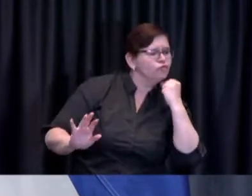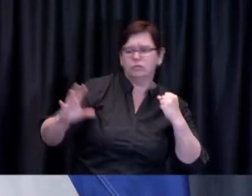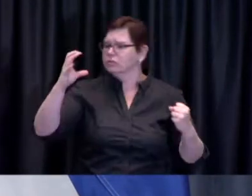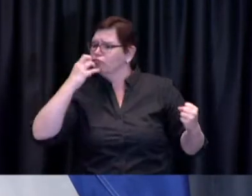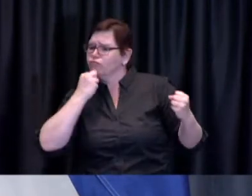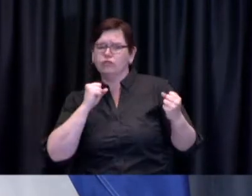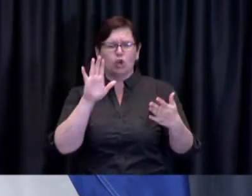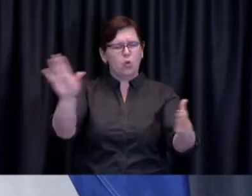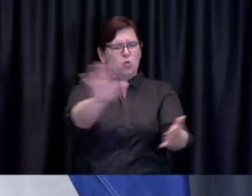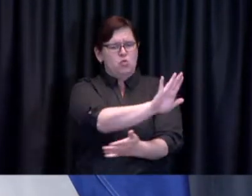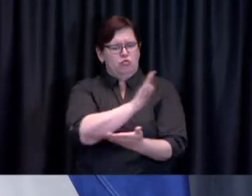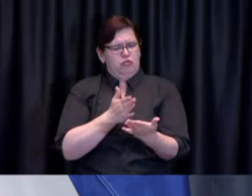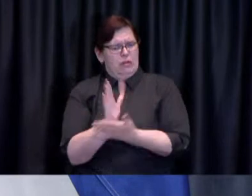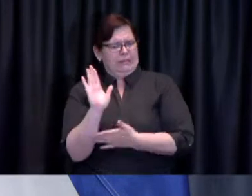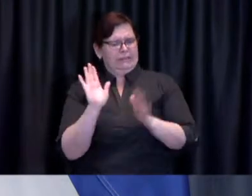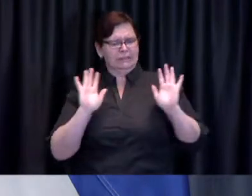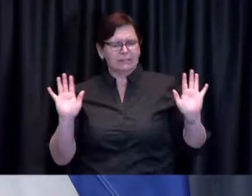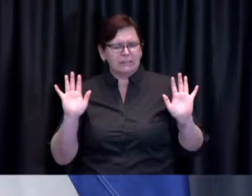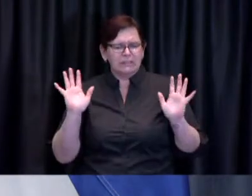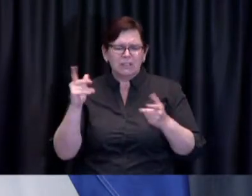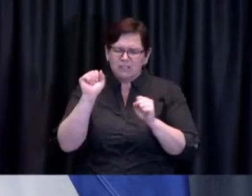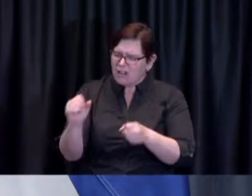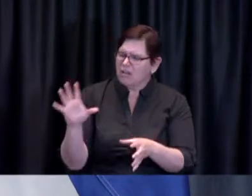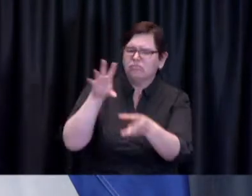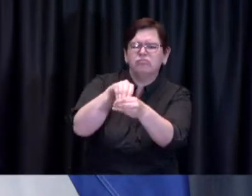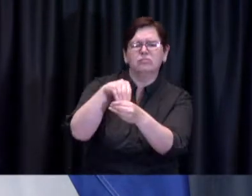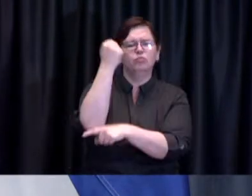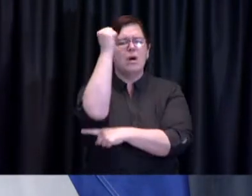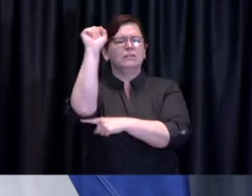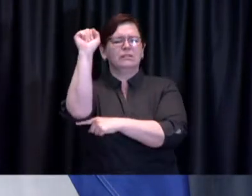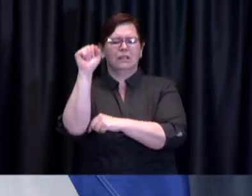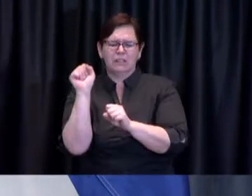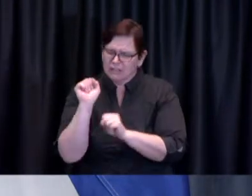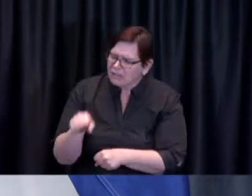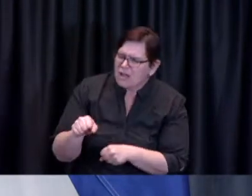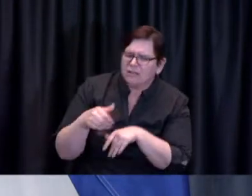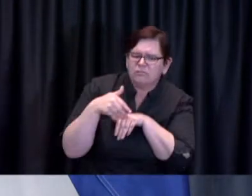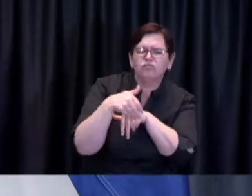right to protest and to participate in peaceful demonstrations that is at the foundation the very